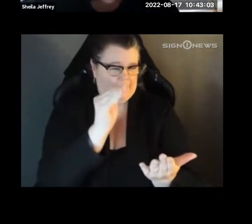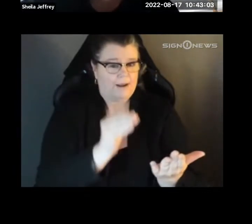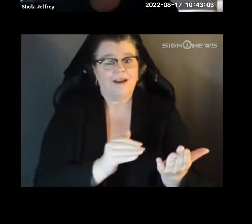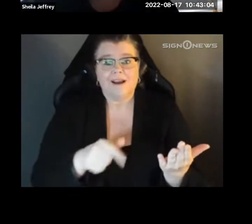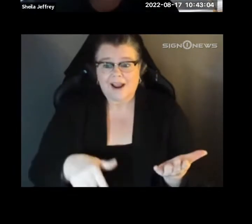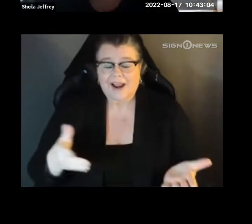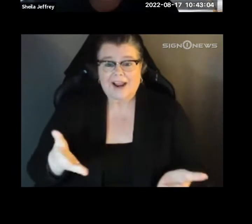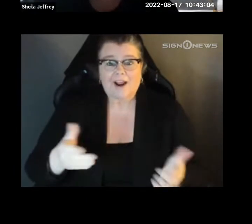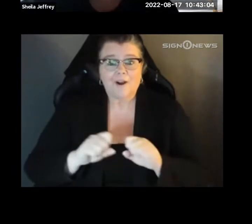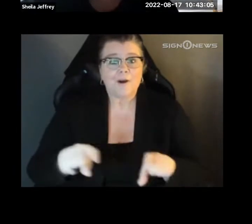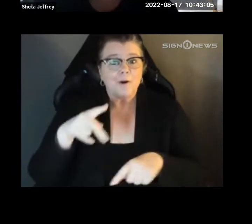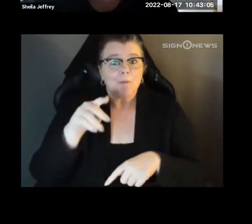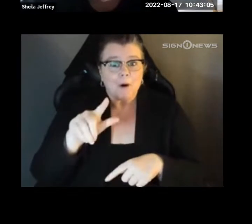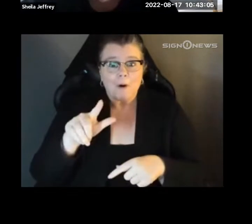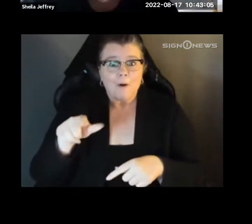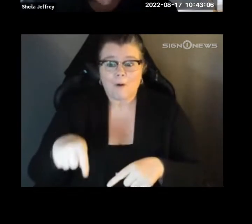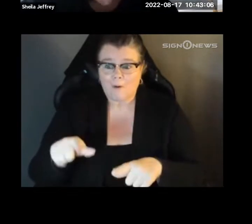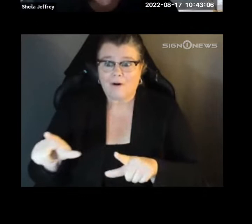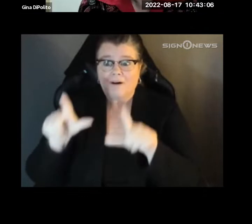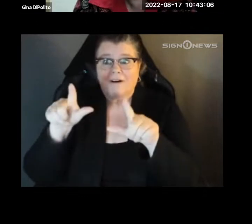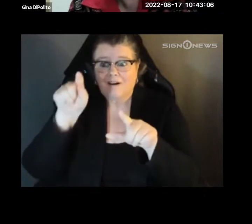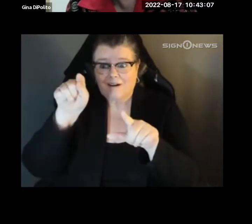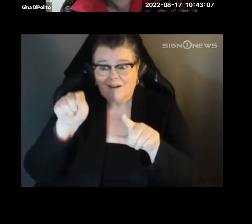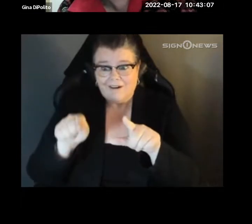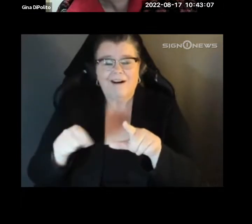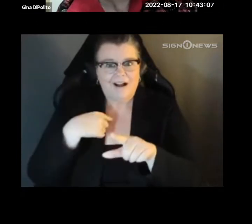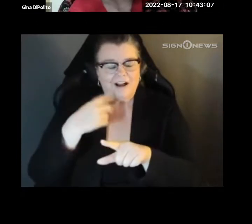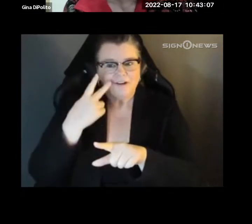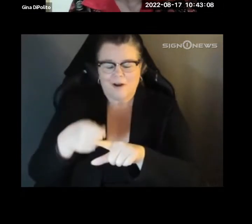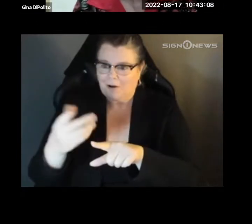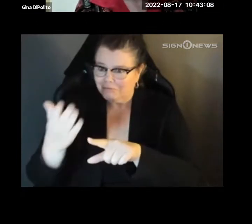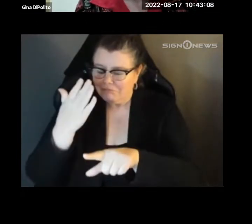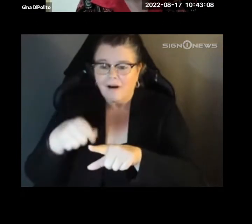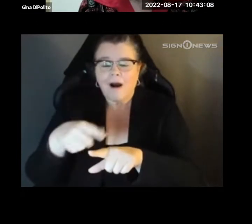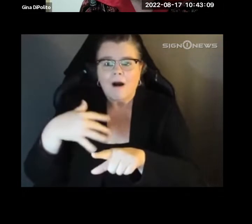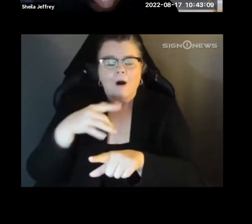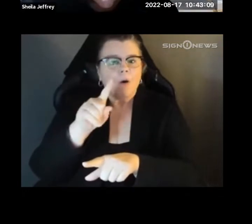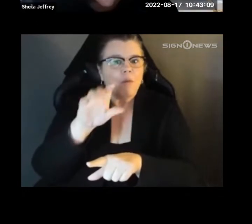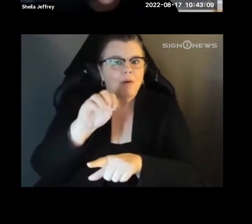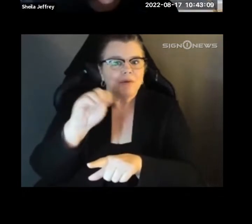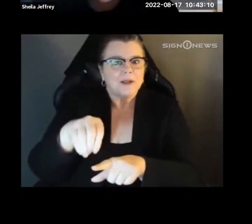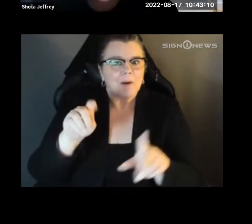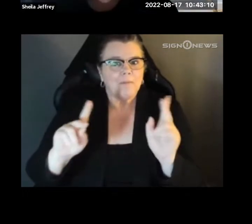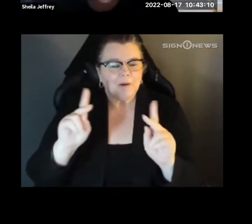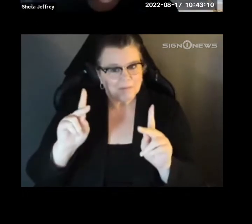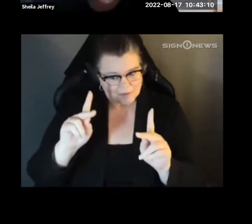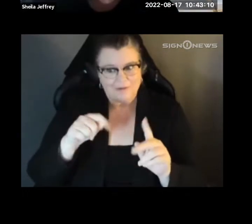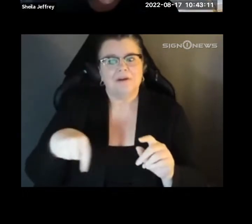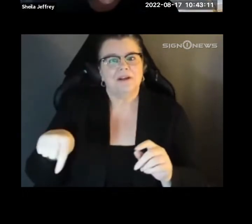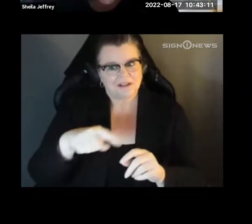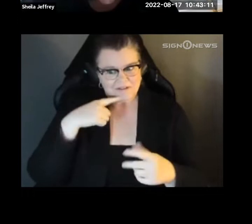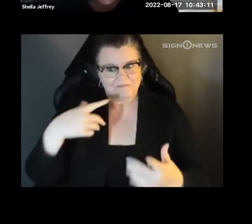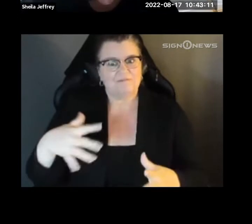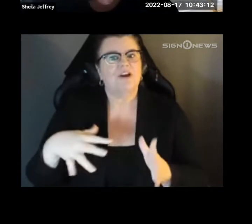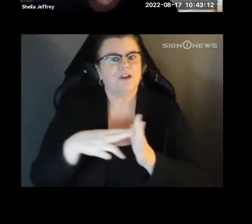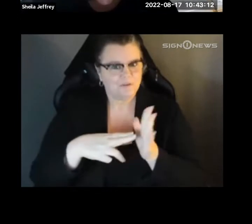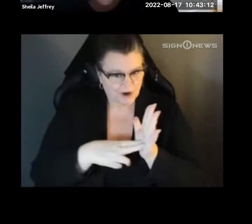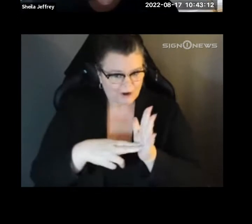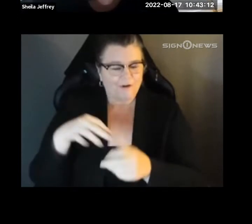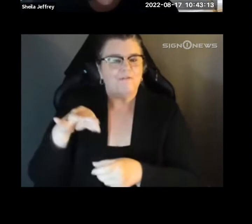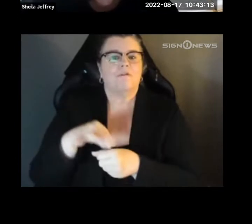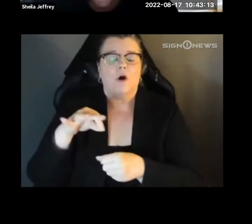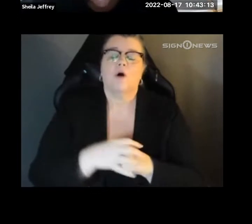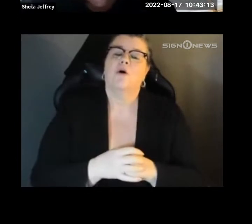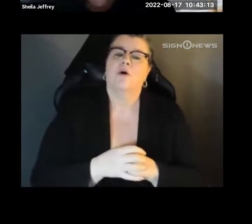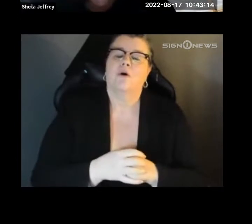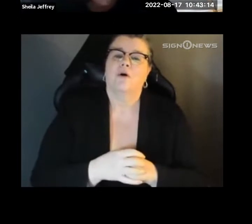this slide shows the important days that you will need to know before election day